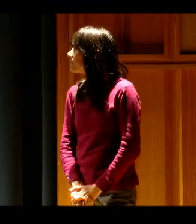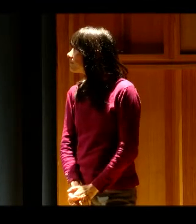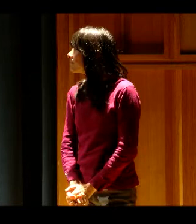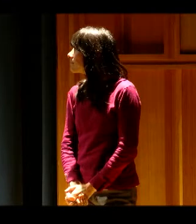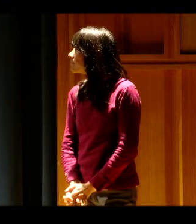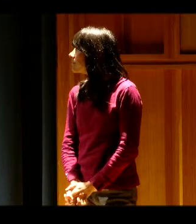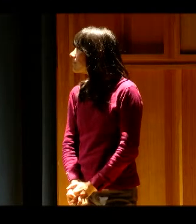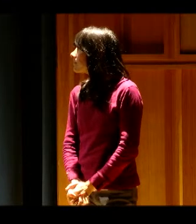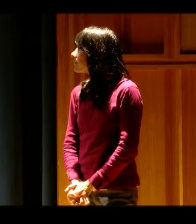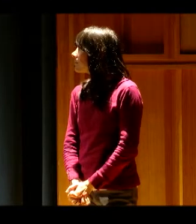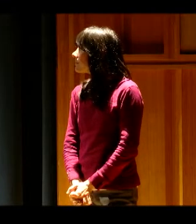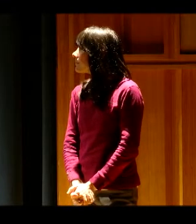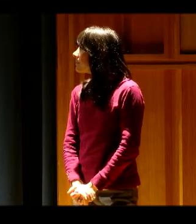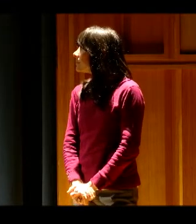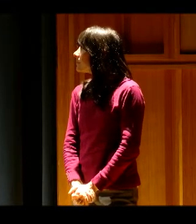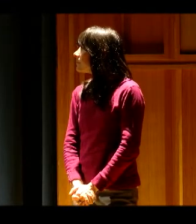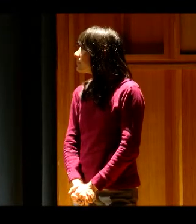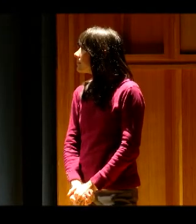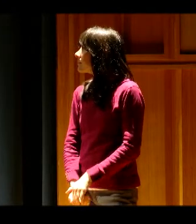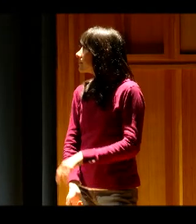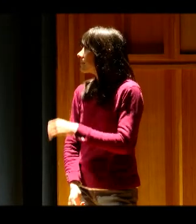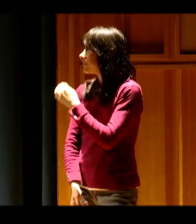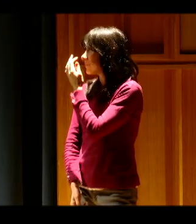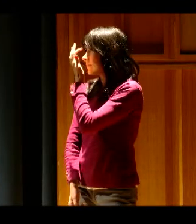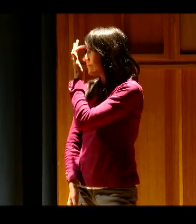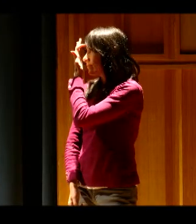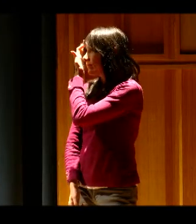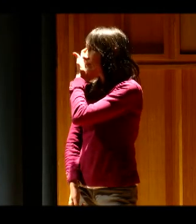That's the certification.